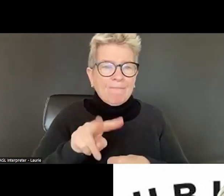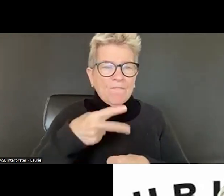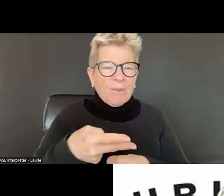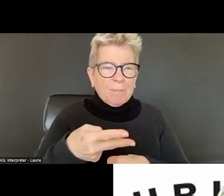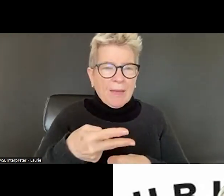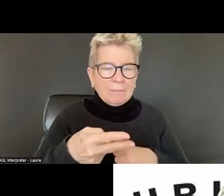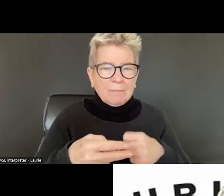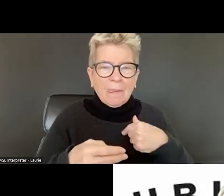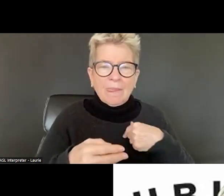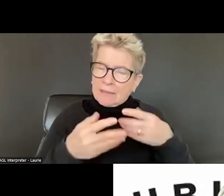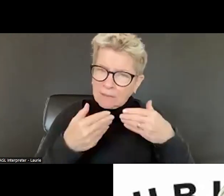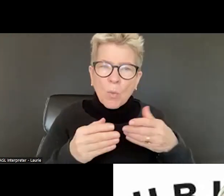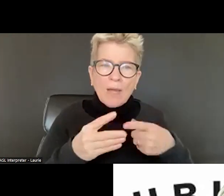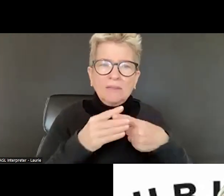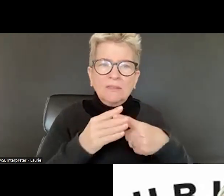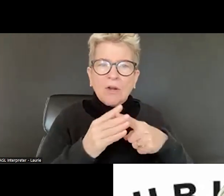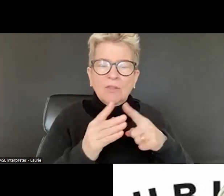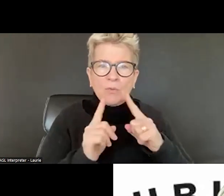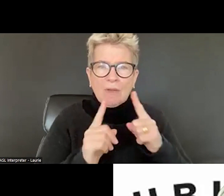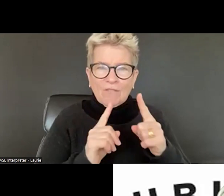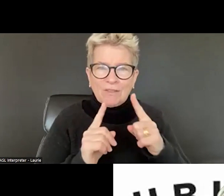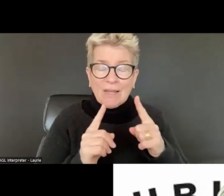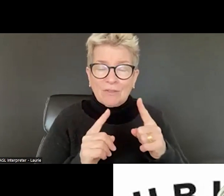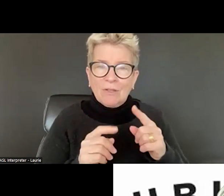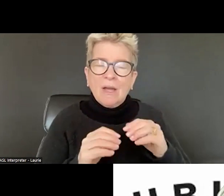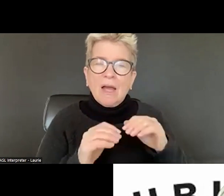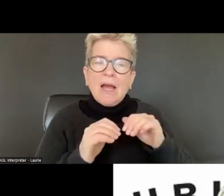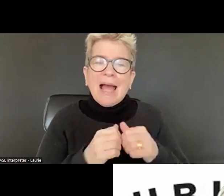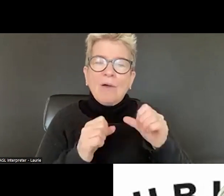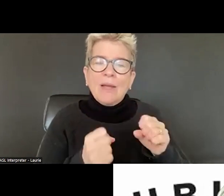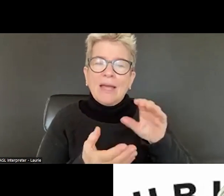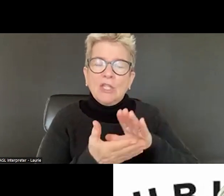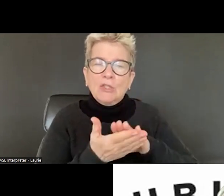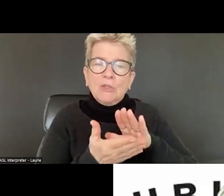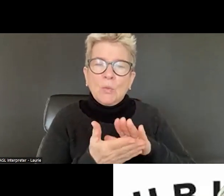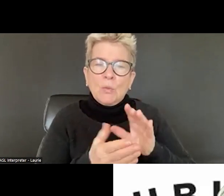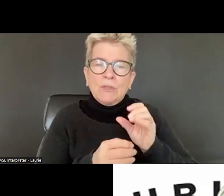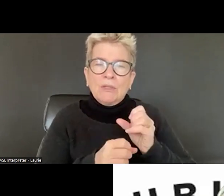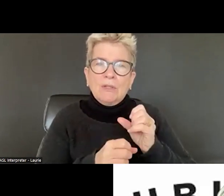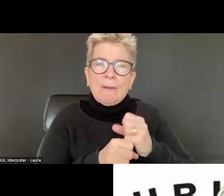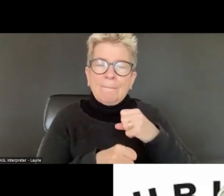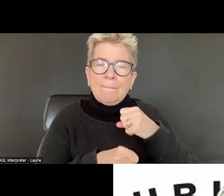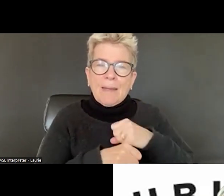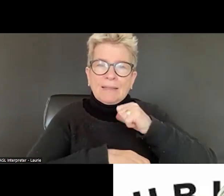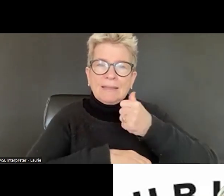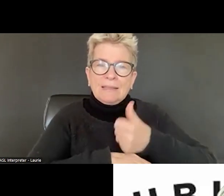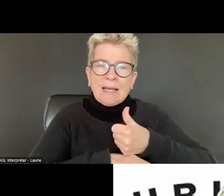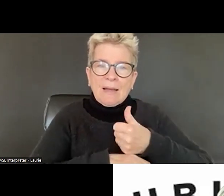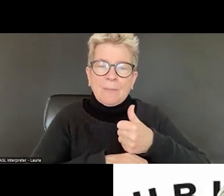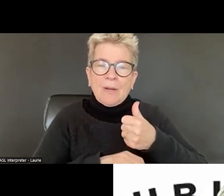these conversations so how do can schools create supportive environments for staff because I think